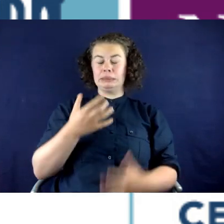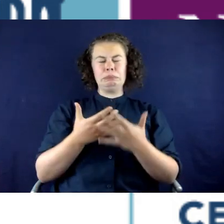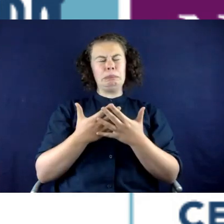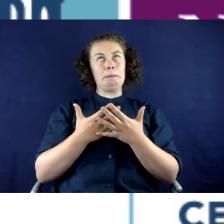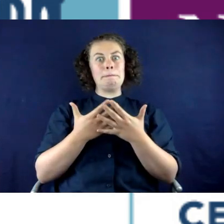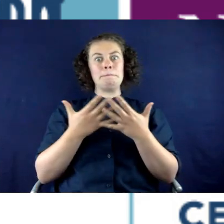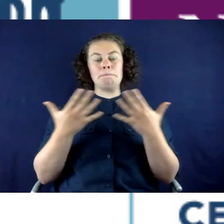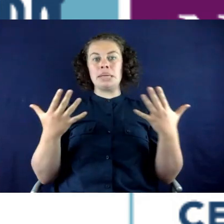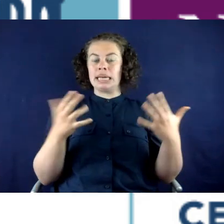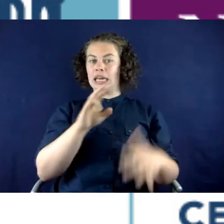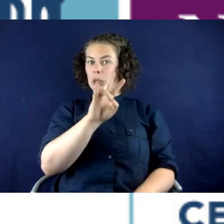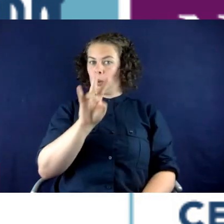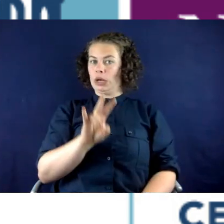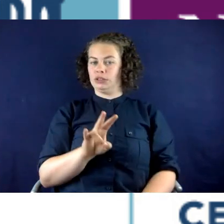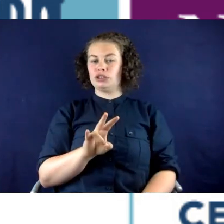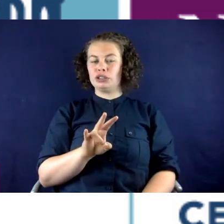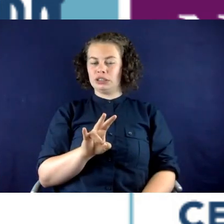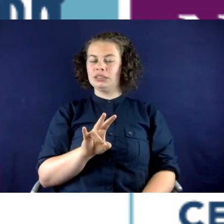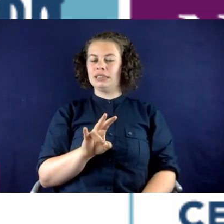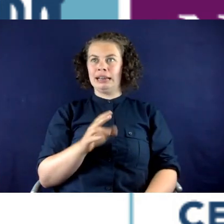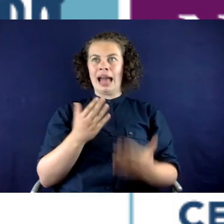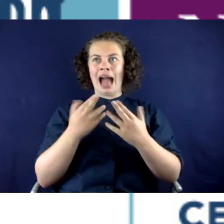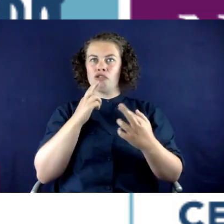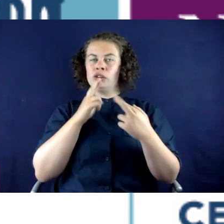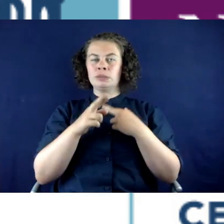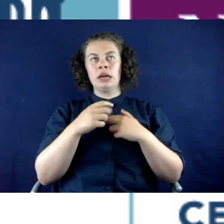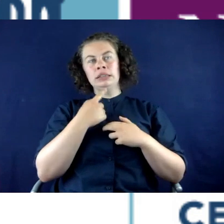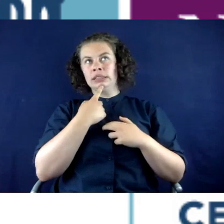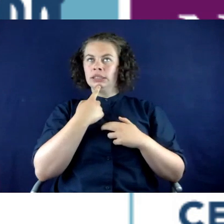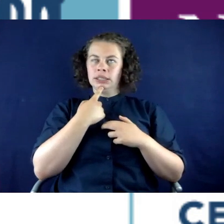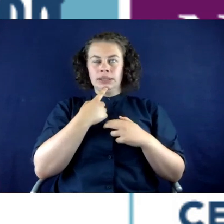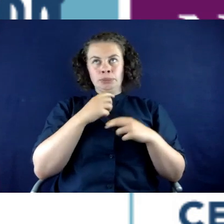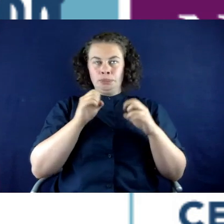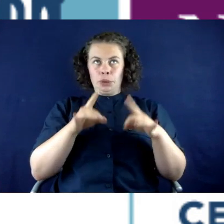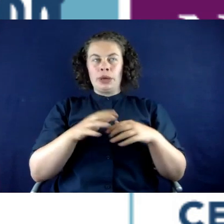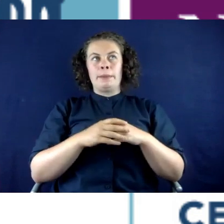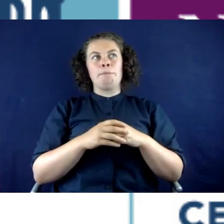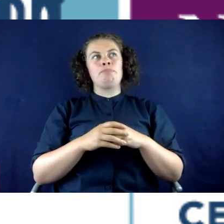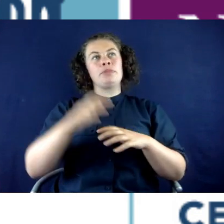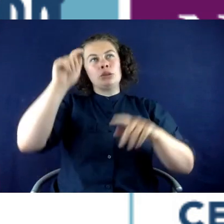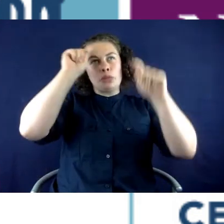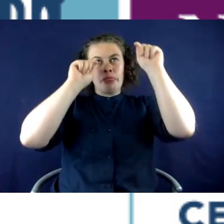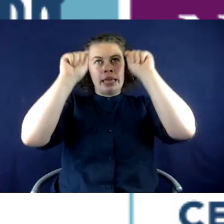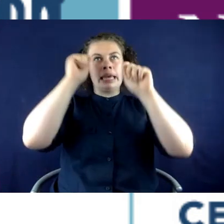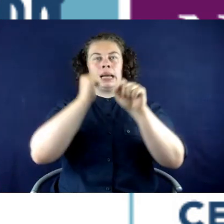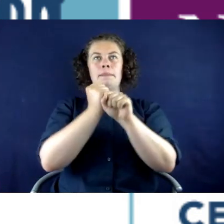When it comes to changing how we approach accessibility